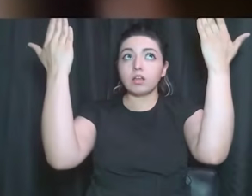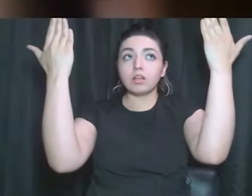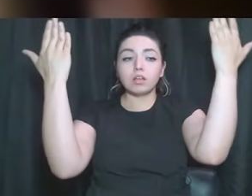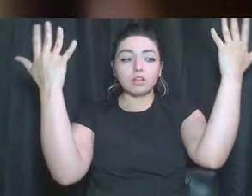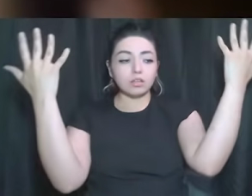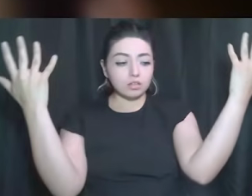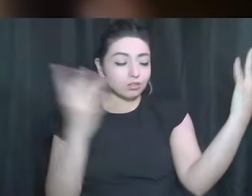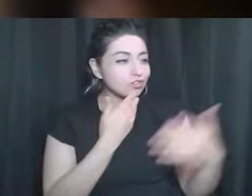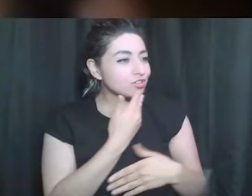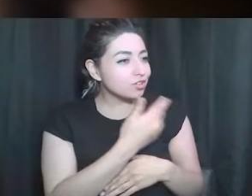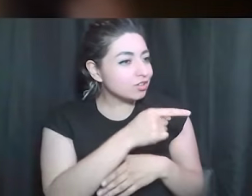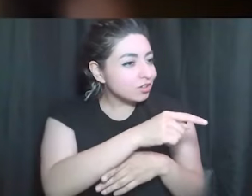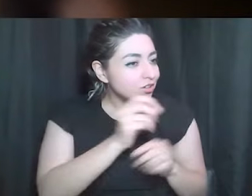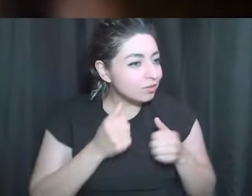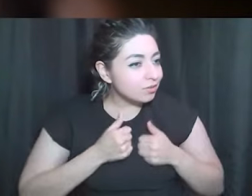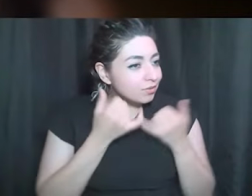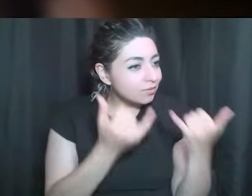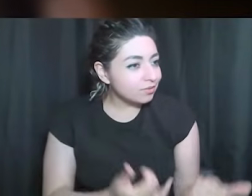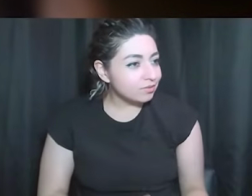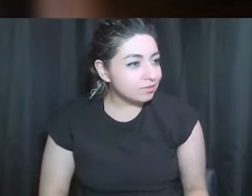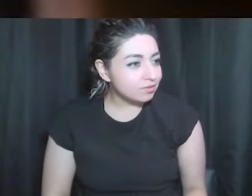Good. You're awake now.